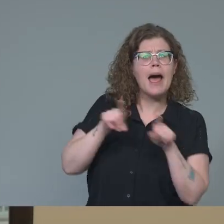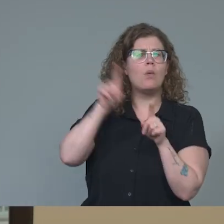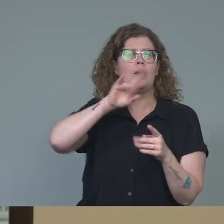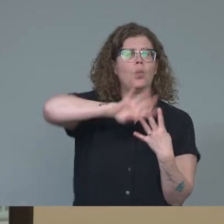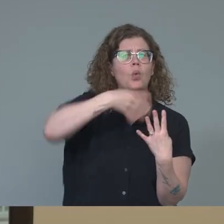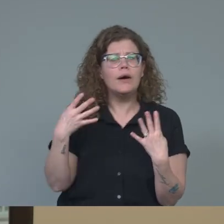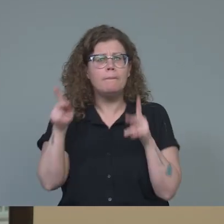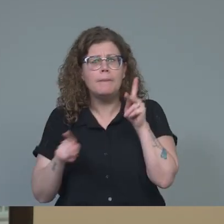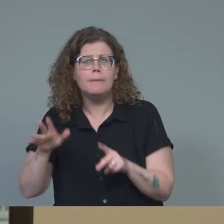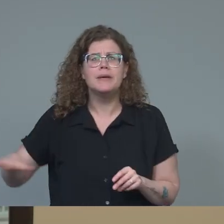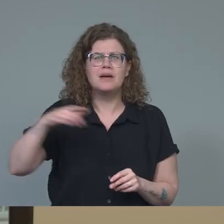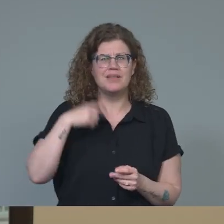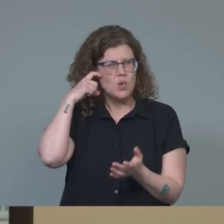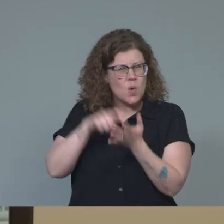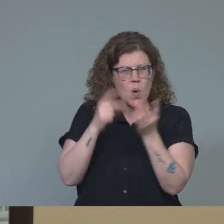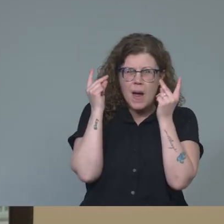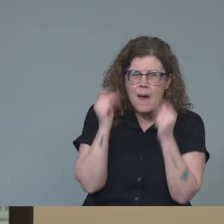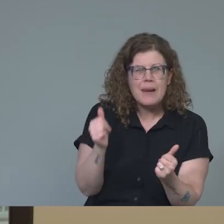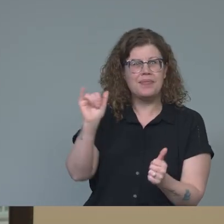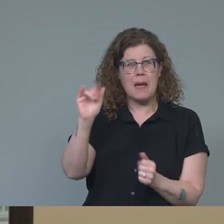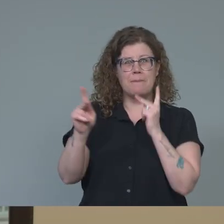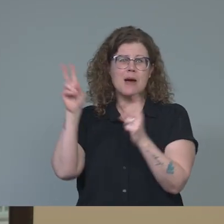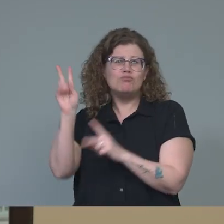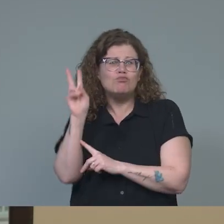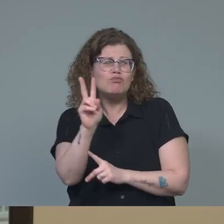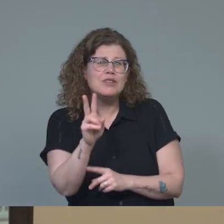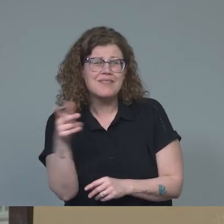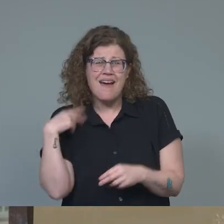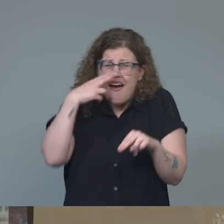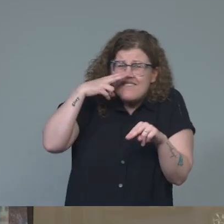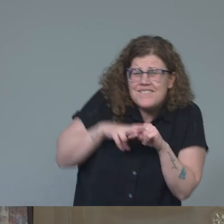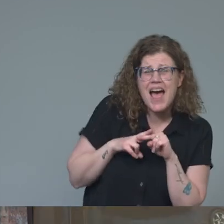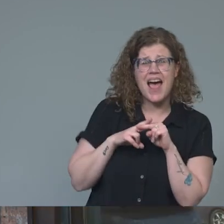mirror for people where I feel like a lot of straight folks will look at that and be like,